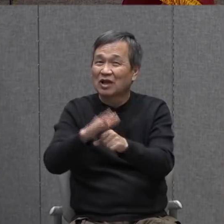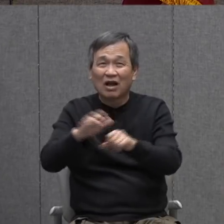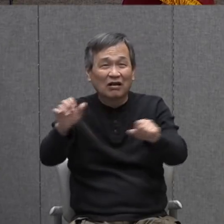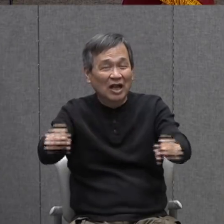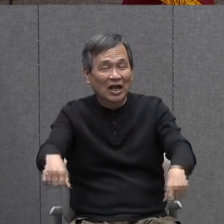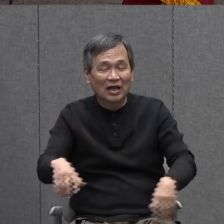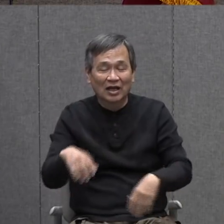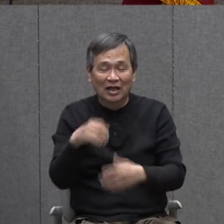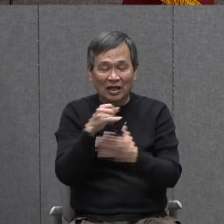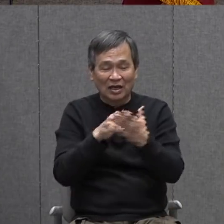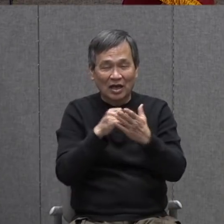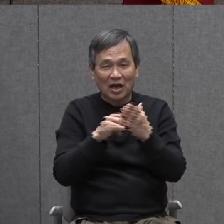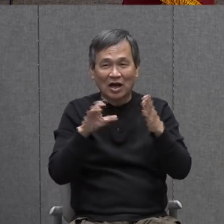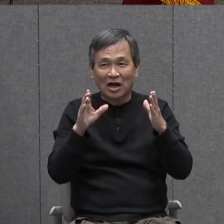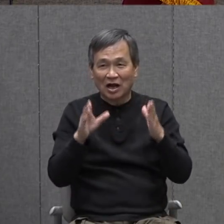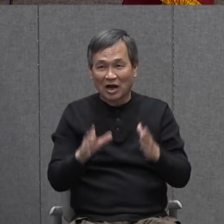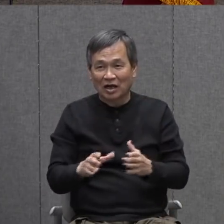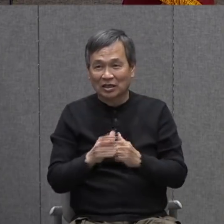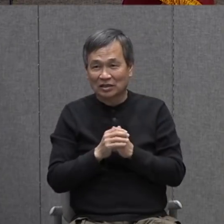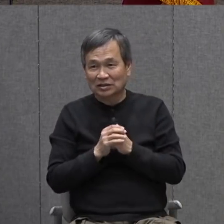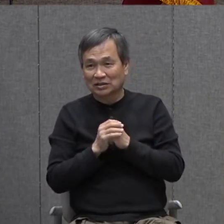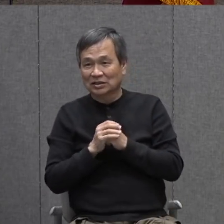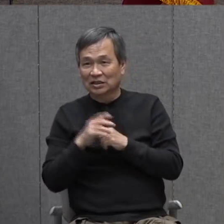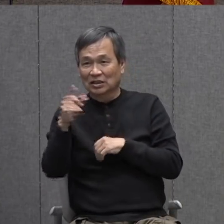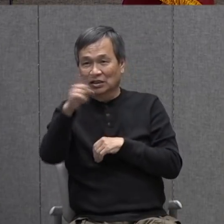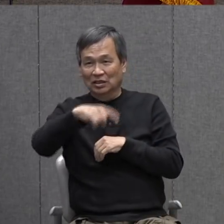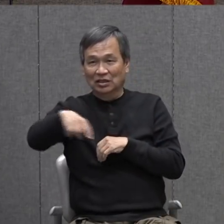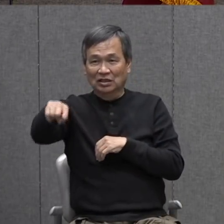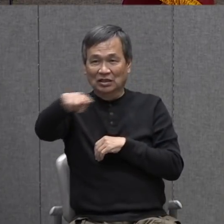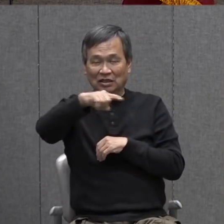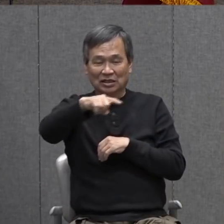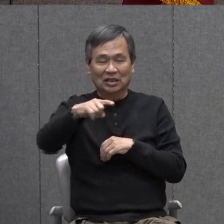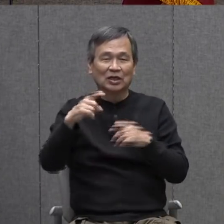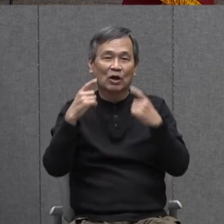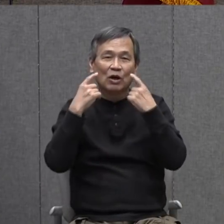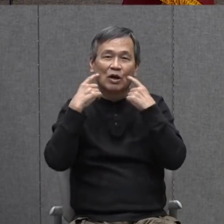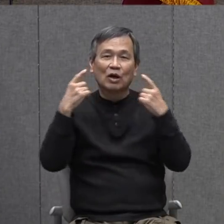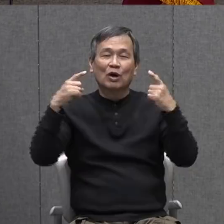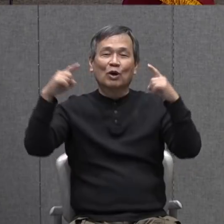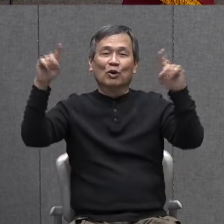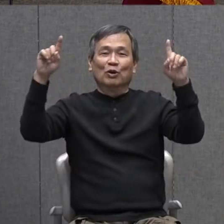Artists thrive, that means they succeed when they are given a challenge.